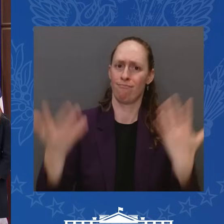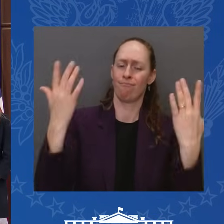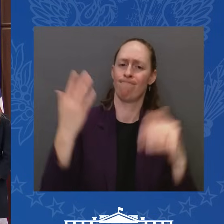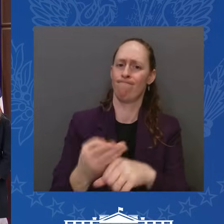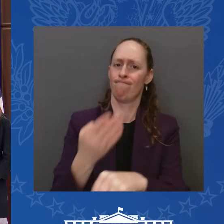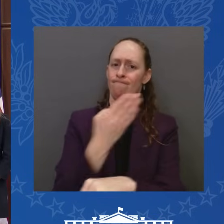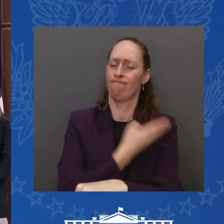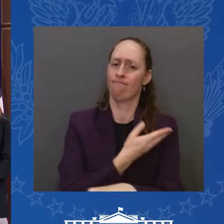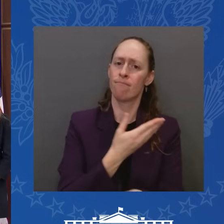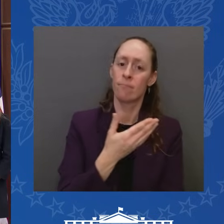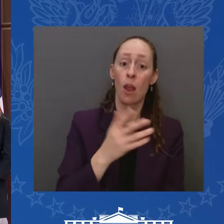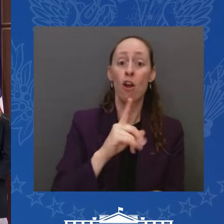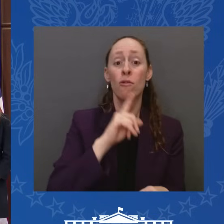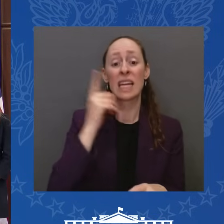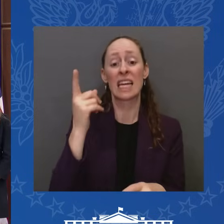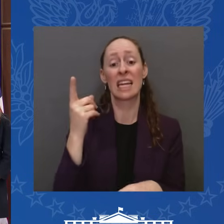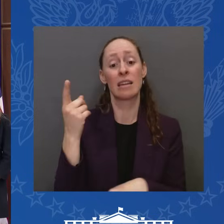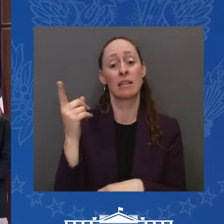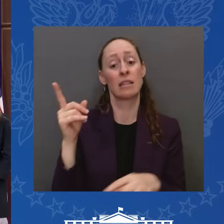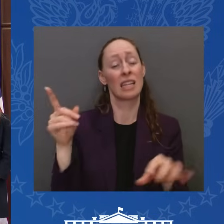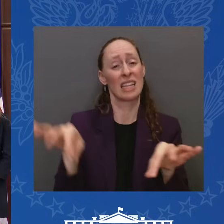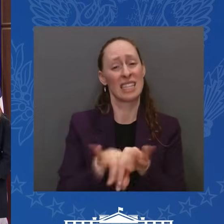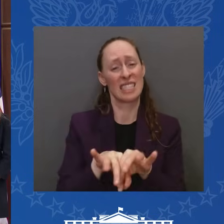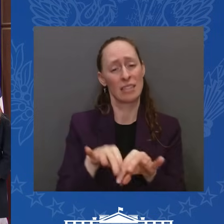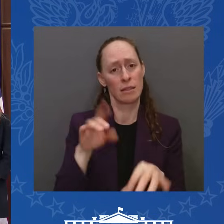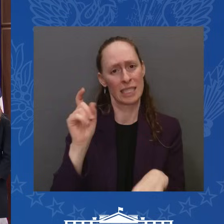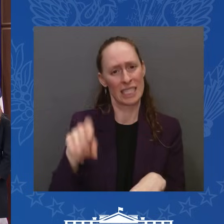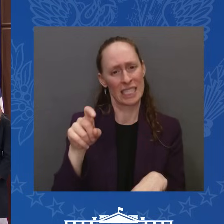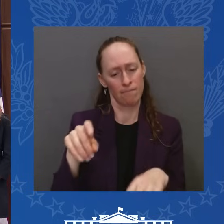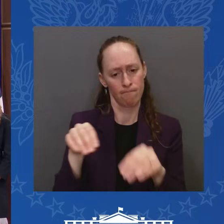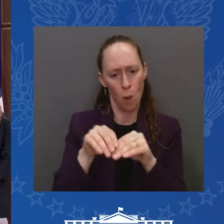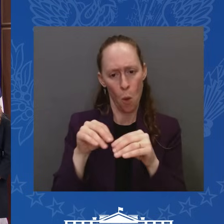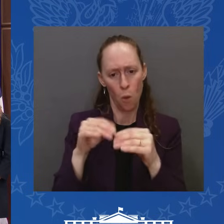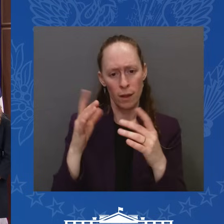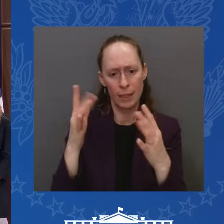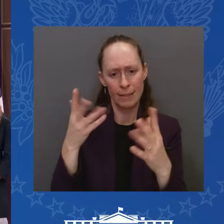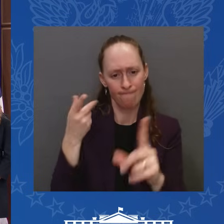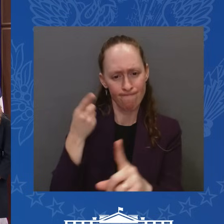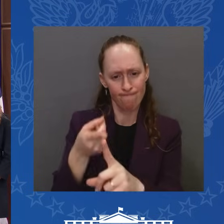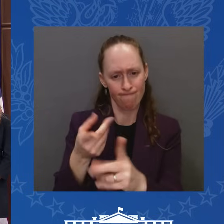Today, thanks to the Biden-Harris administration, I can return to my community